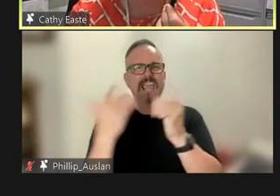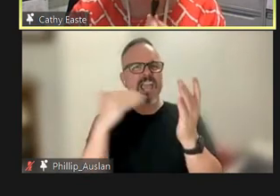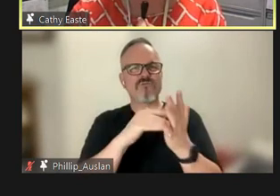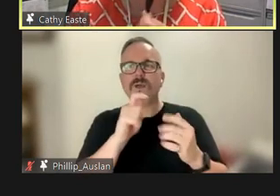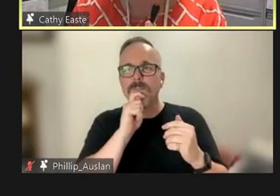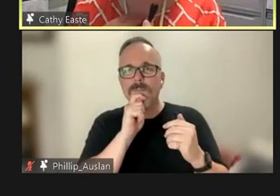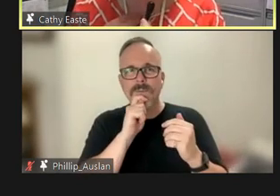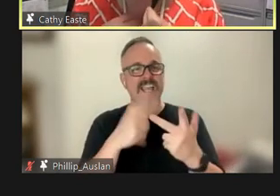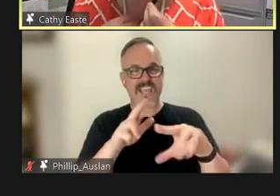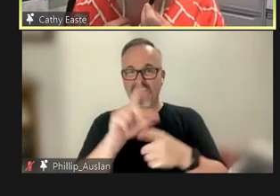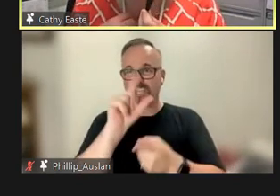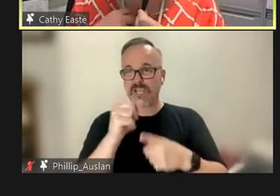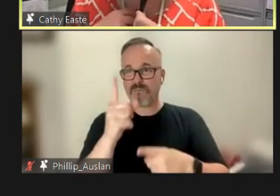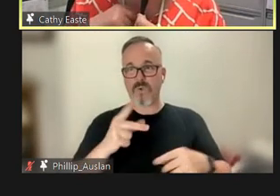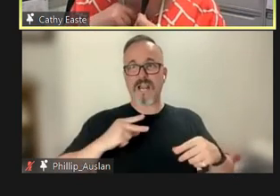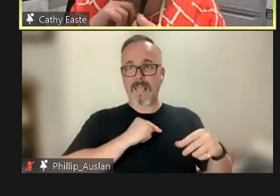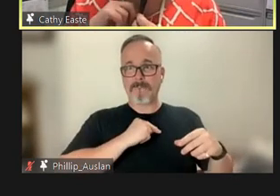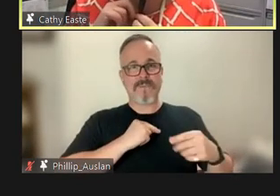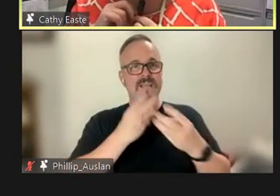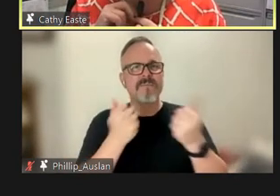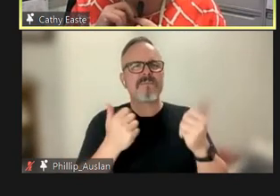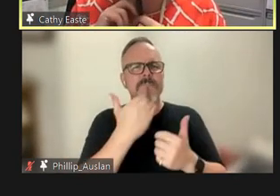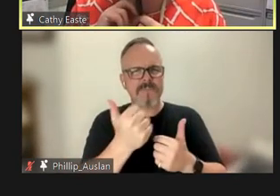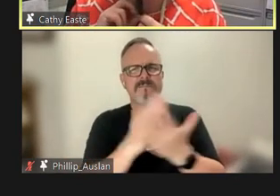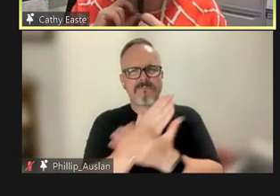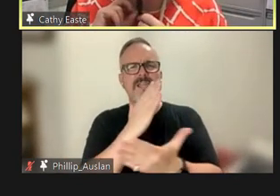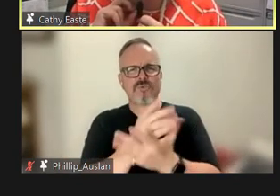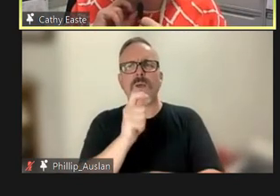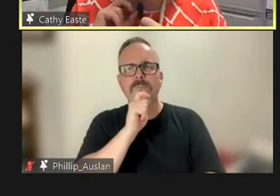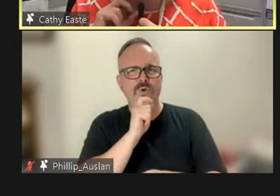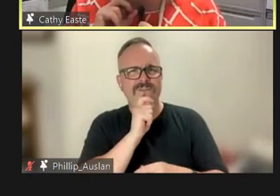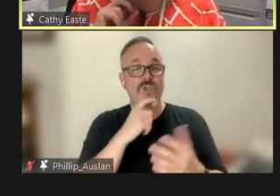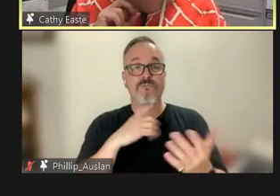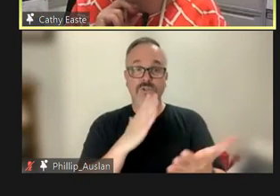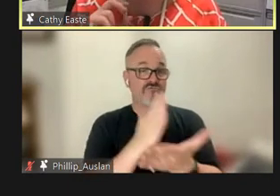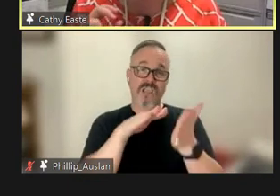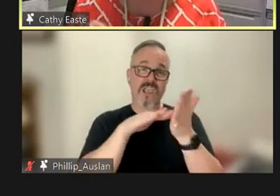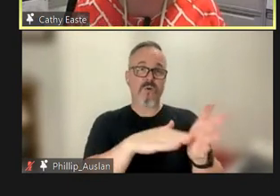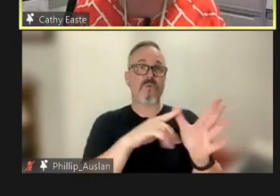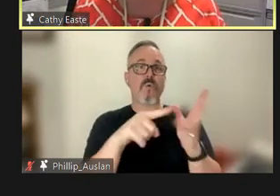microphone. Make sure you use a microphone because it does help the auto captions be more correct